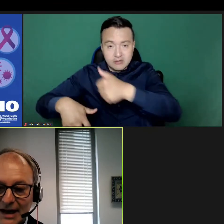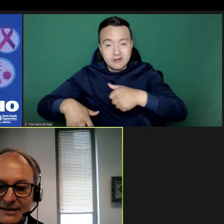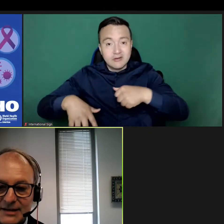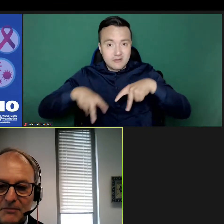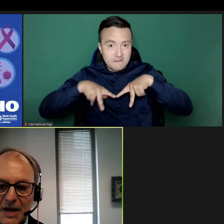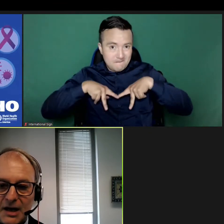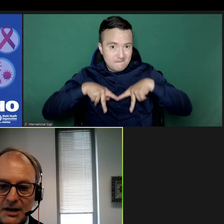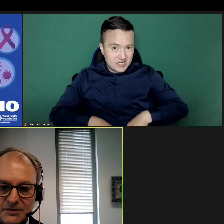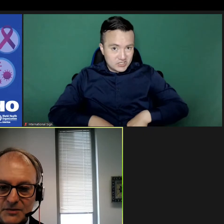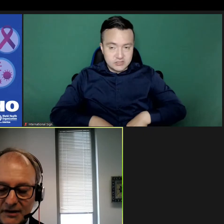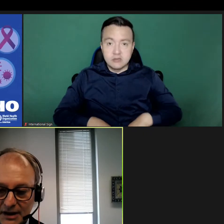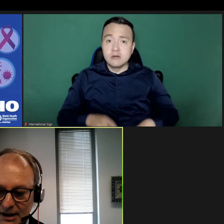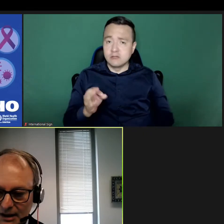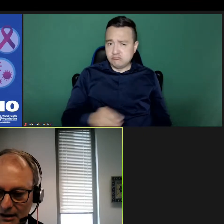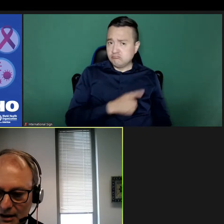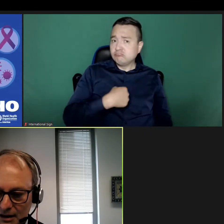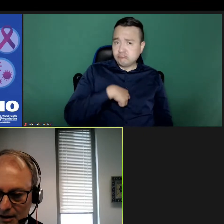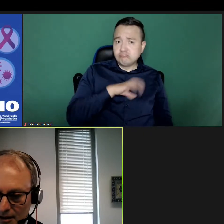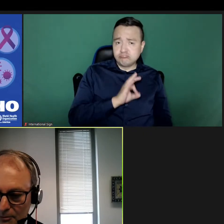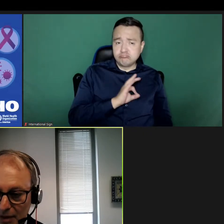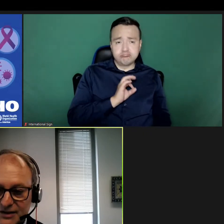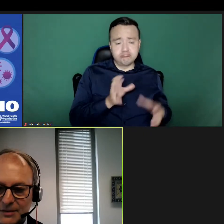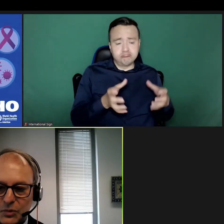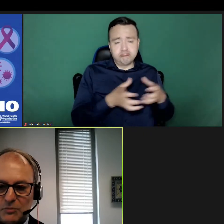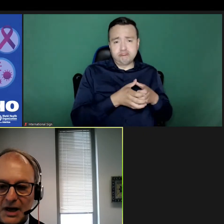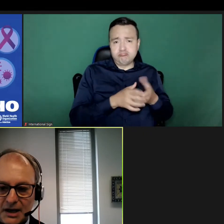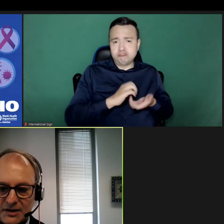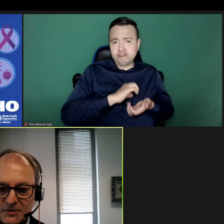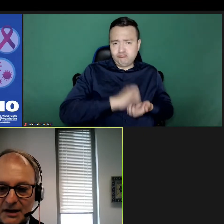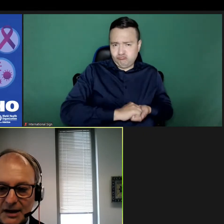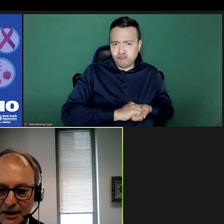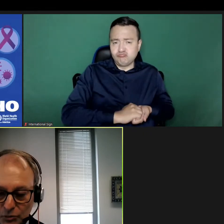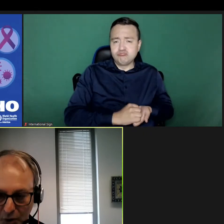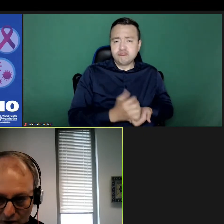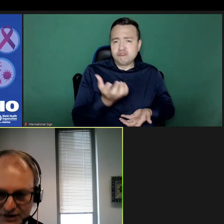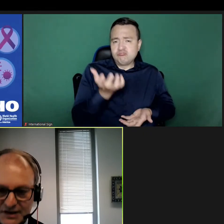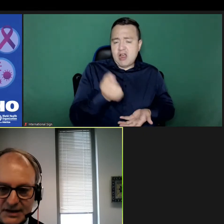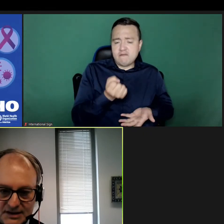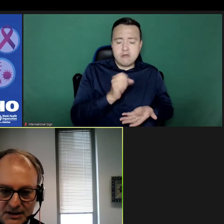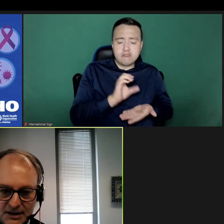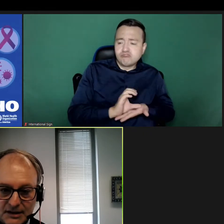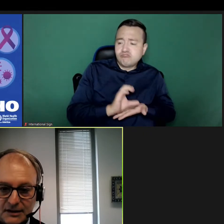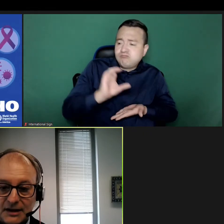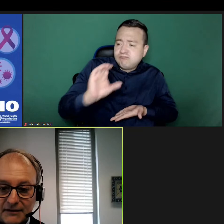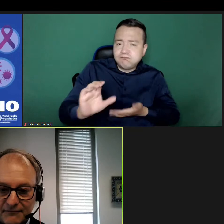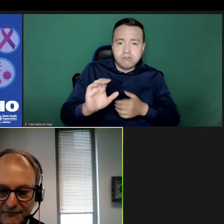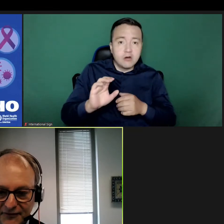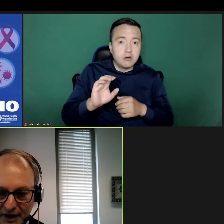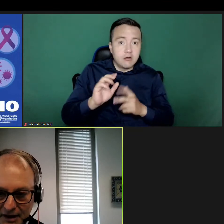mechanisms, really, our budget support mechanisms linked to processes that are very